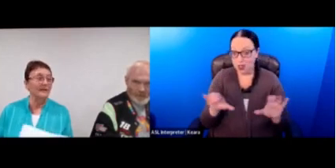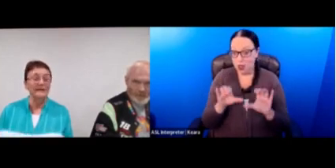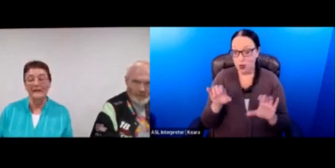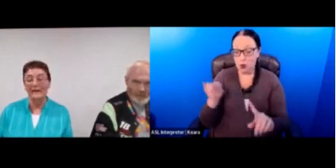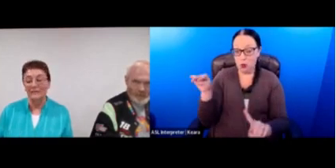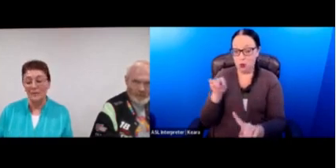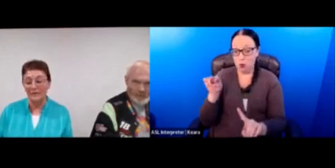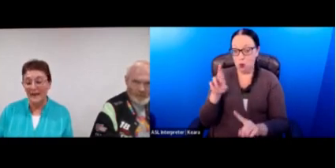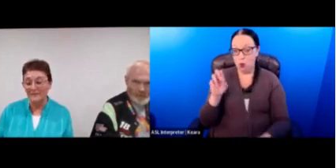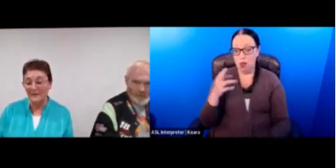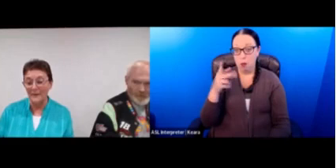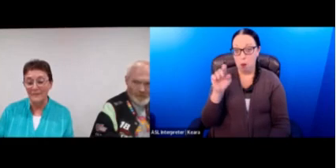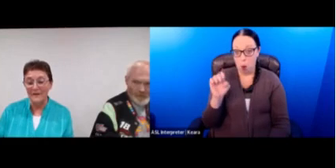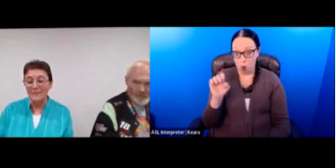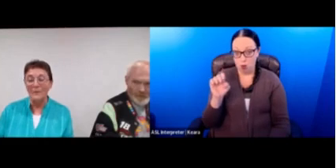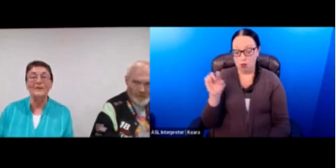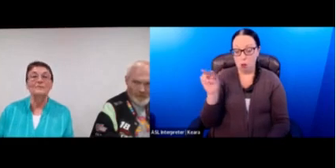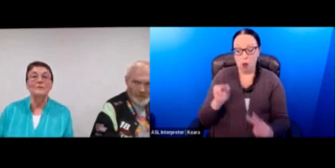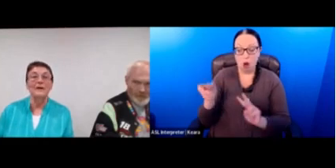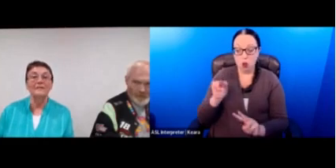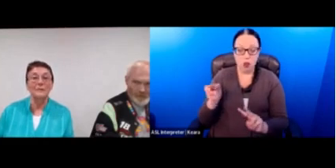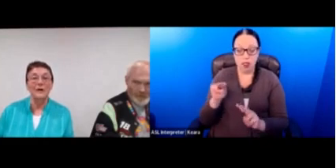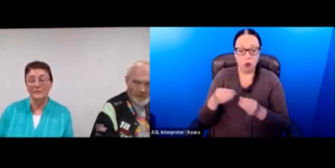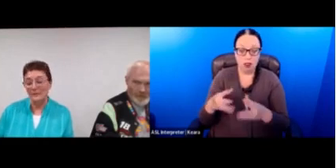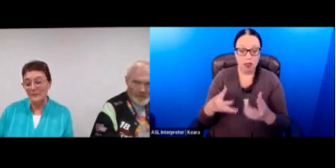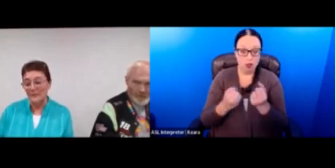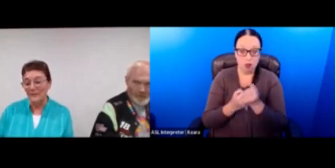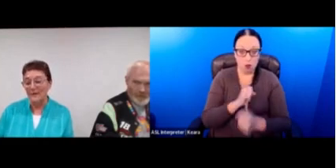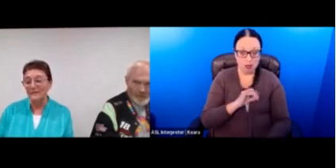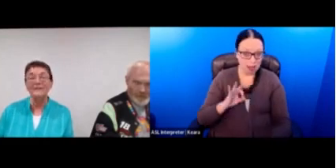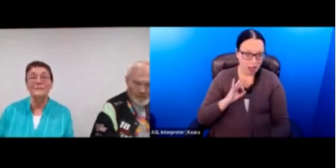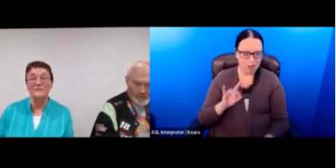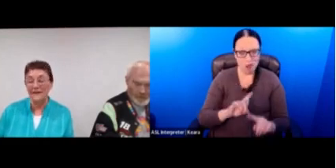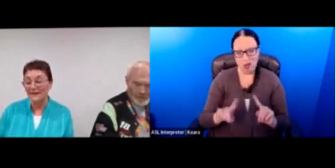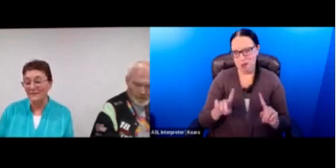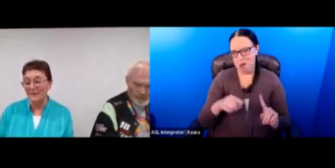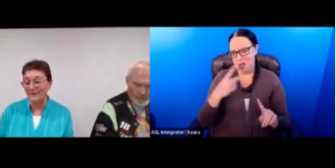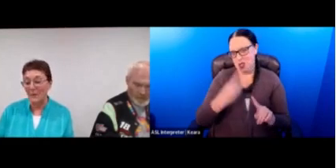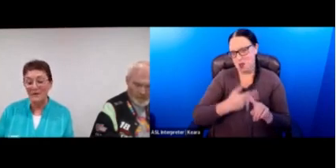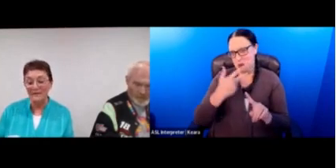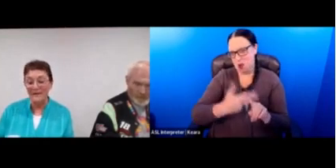when he didn't have support staff in the home. But within a few months, we probably removed about 70% of those supports.